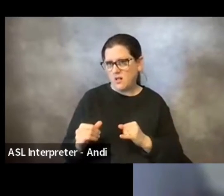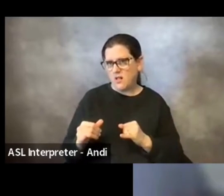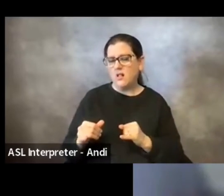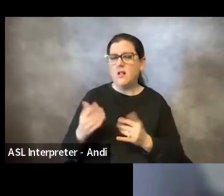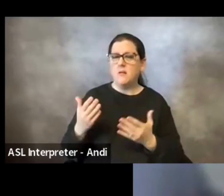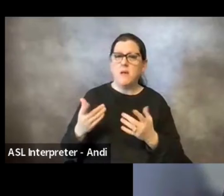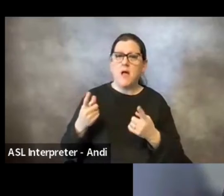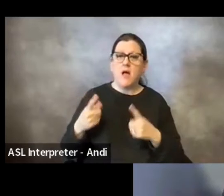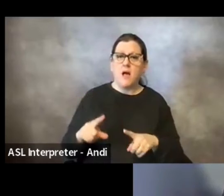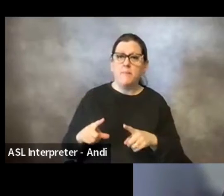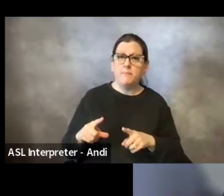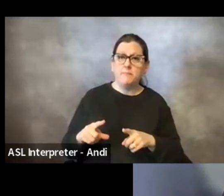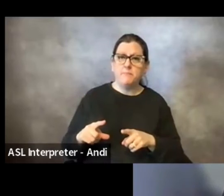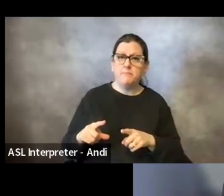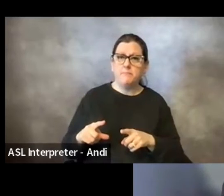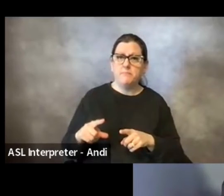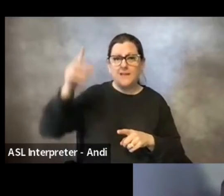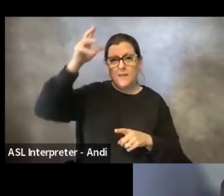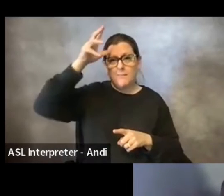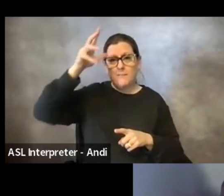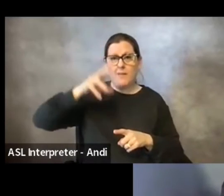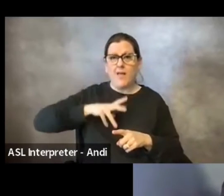that the men in the group had